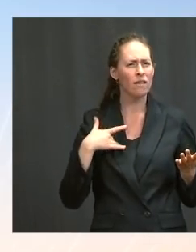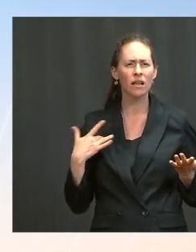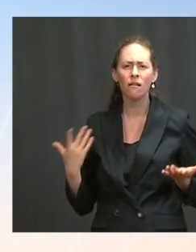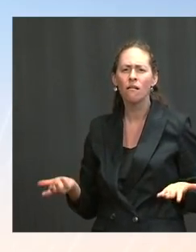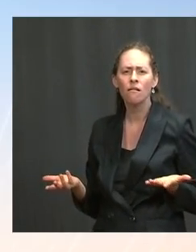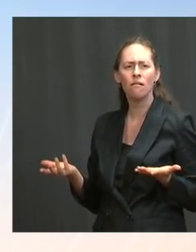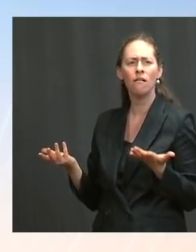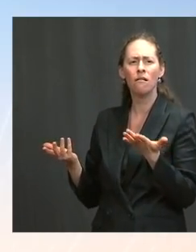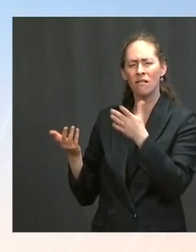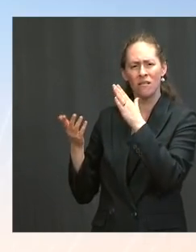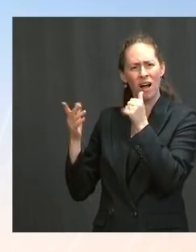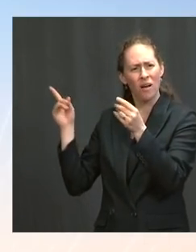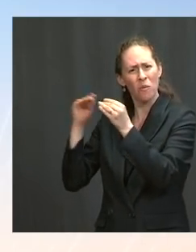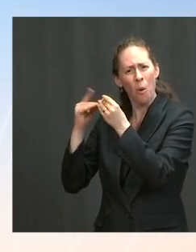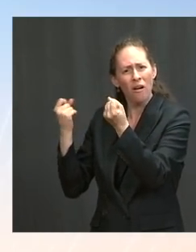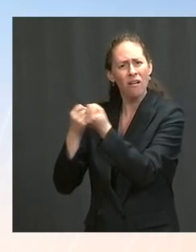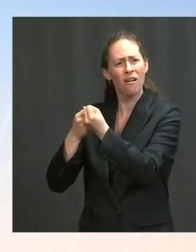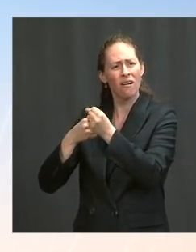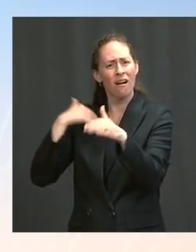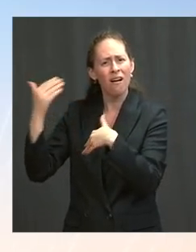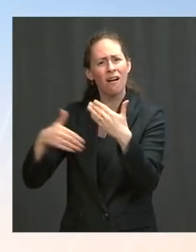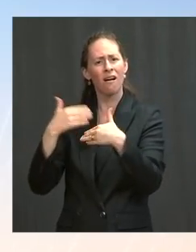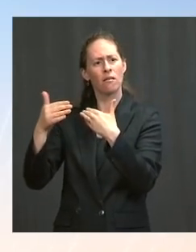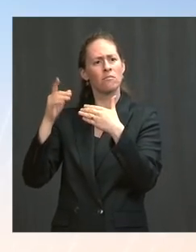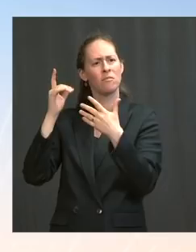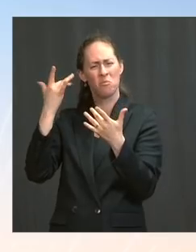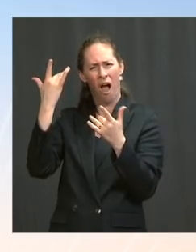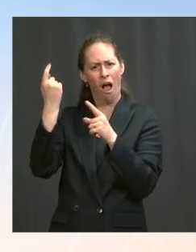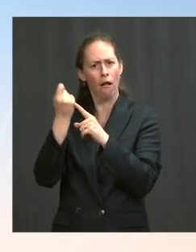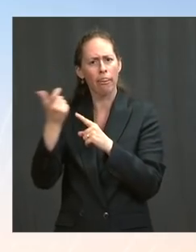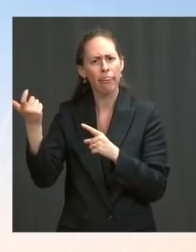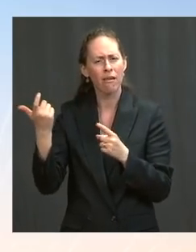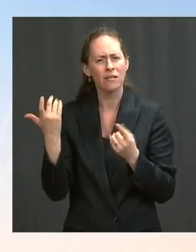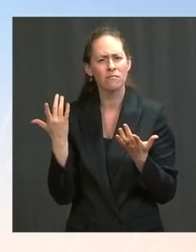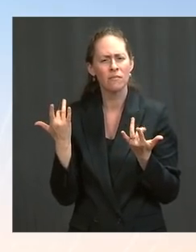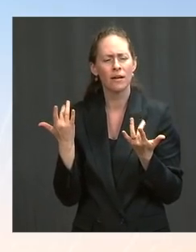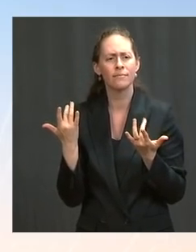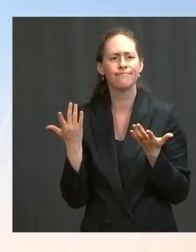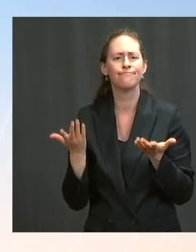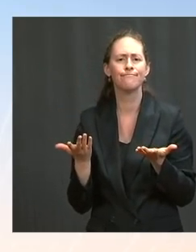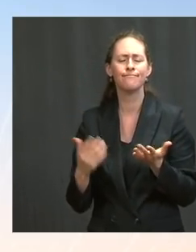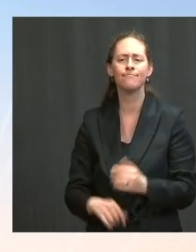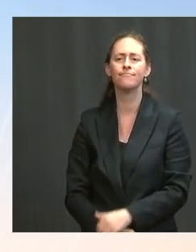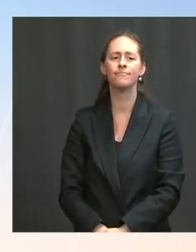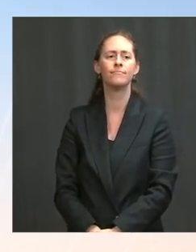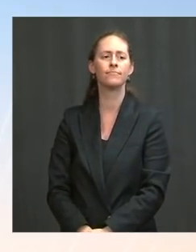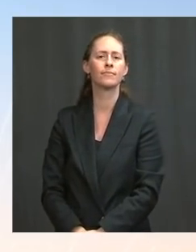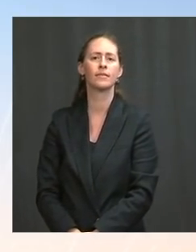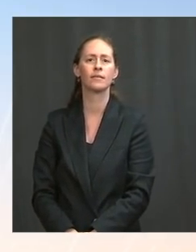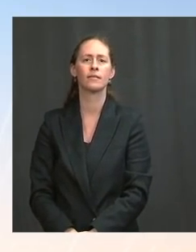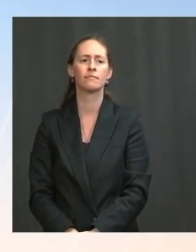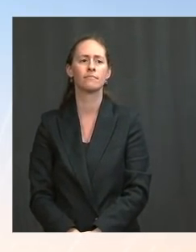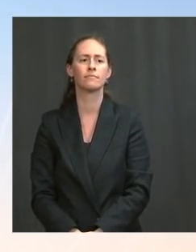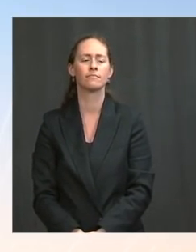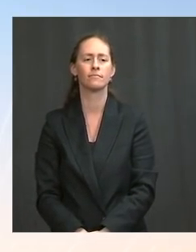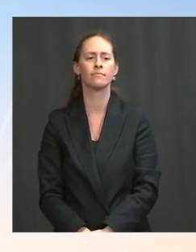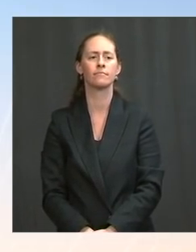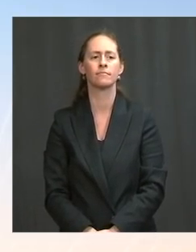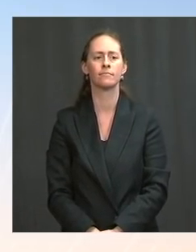President ever on this topic. Why is his first high- profile bill so whittled down?" Ms. Psaki: Well, I would say -- I would dispute the notion that it's --